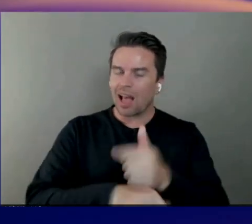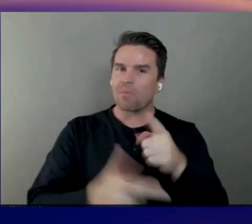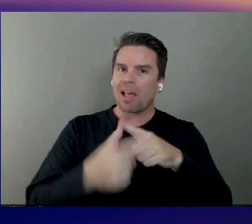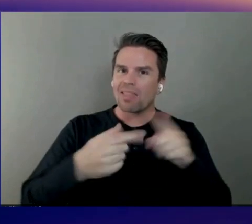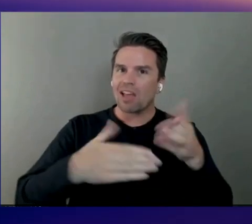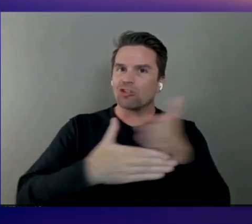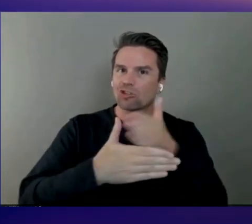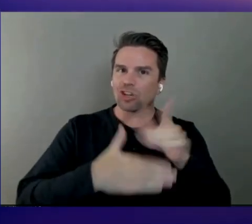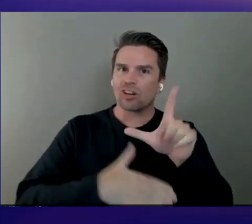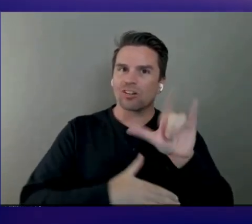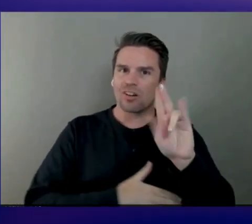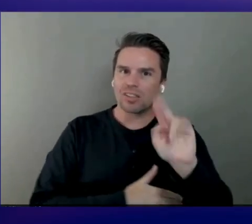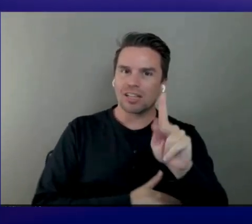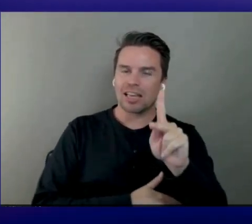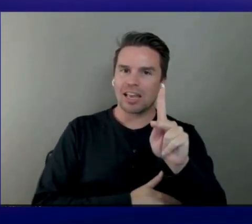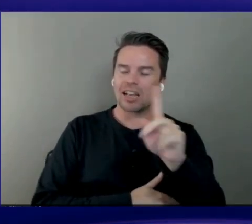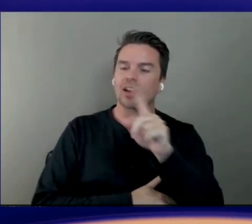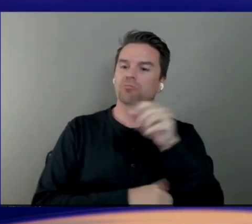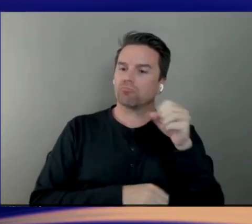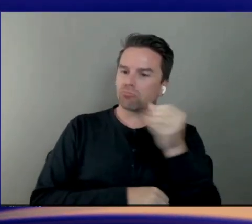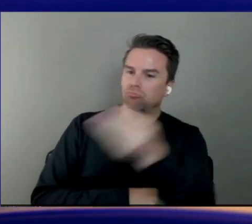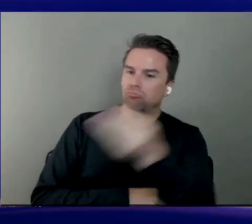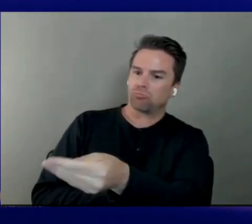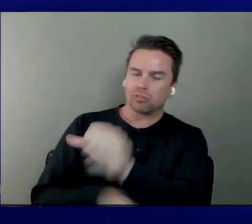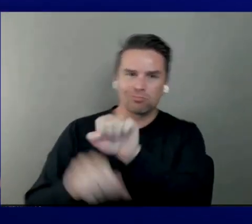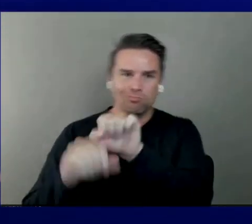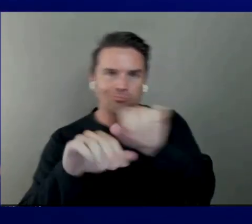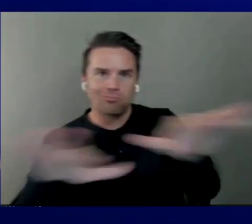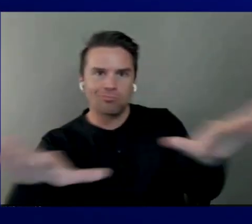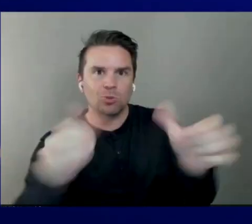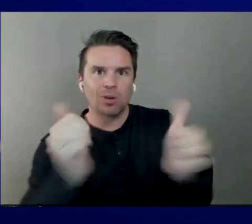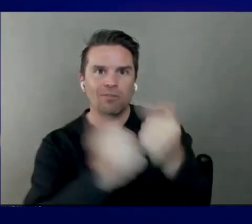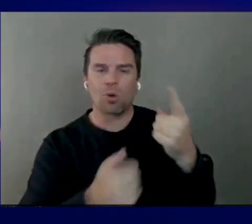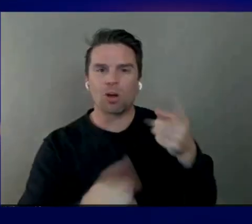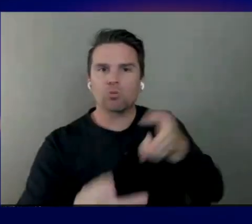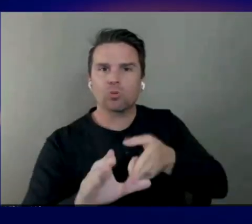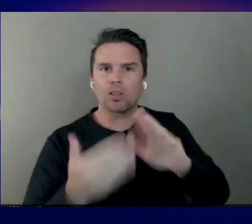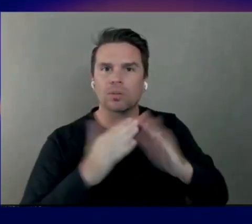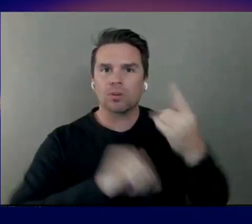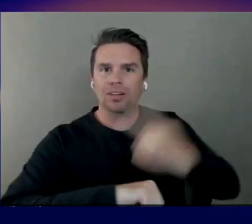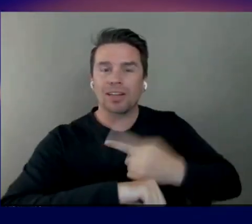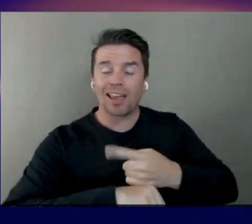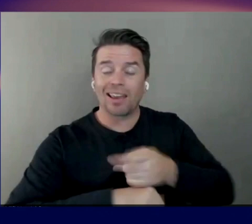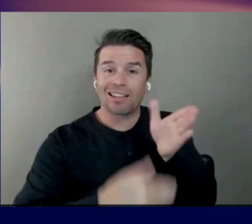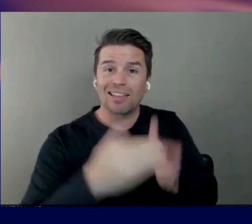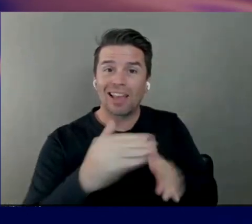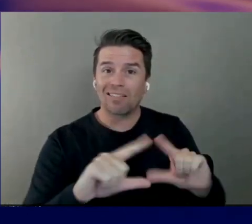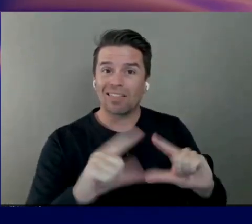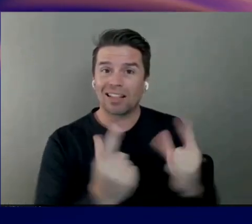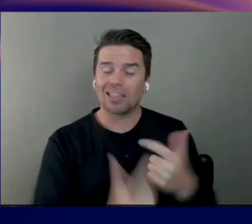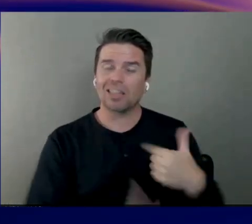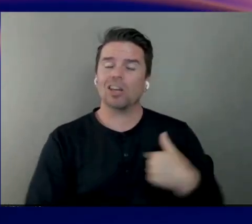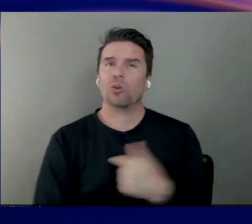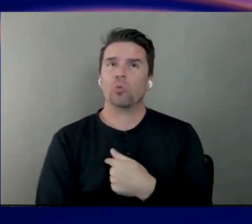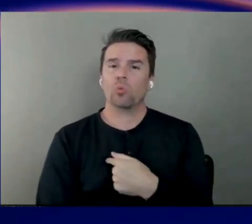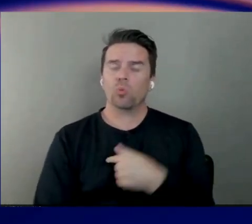with everyone who joined this Community Day. And at the end of the league, you know, I think we gave two or three days